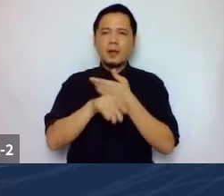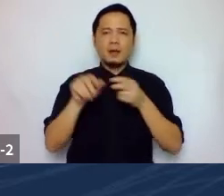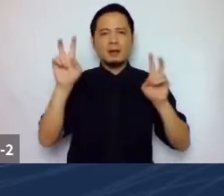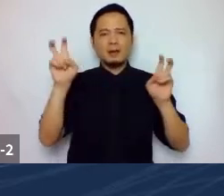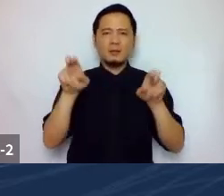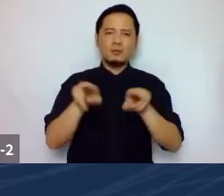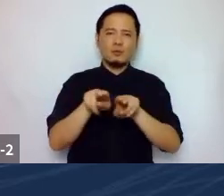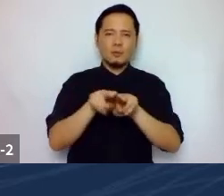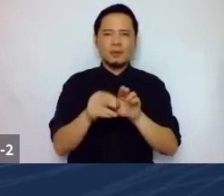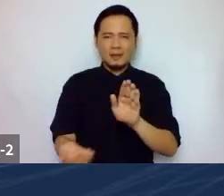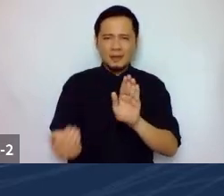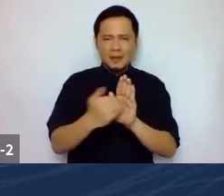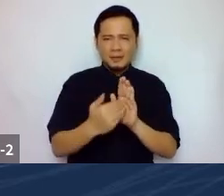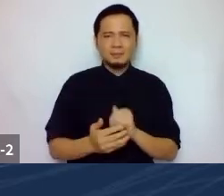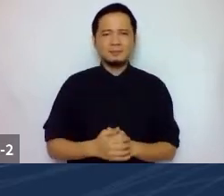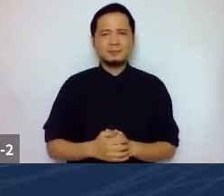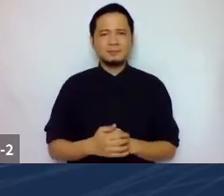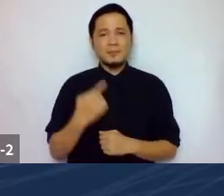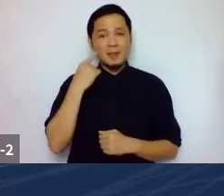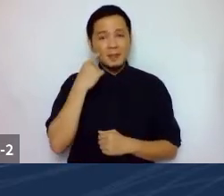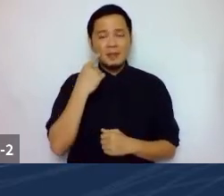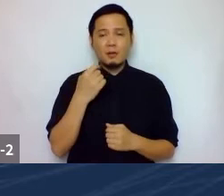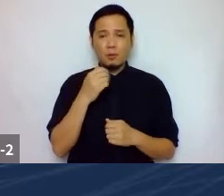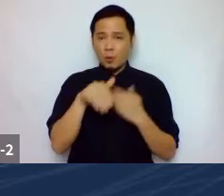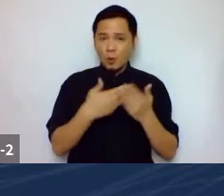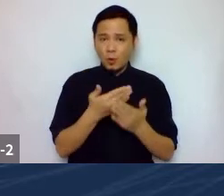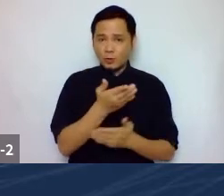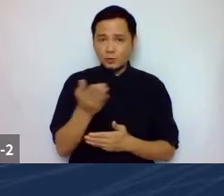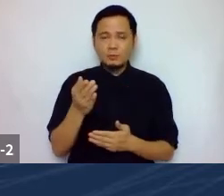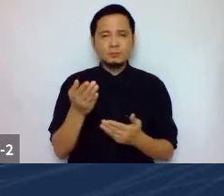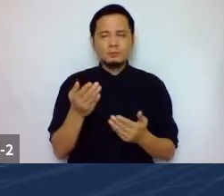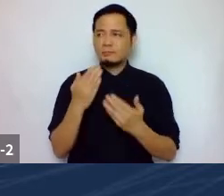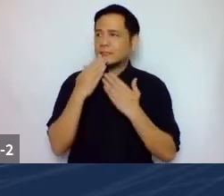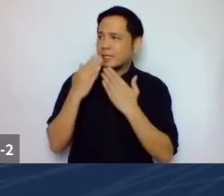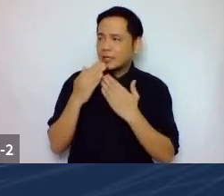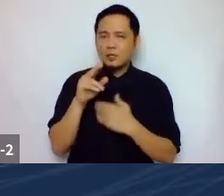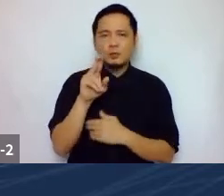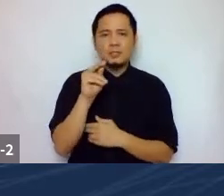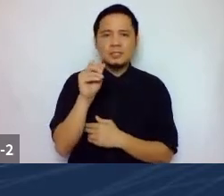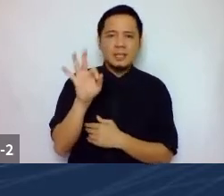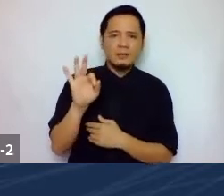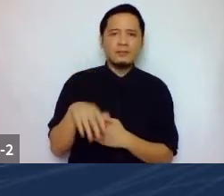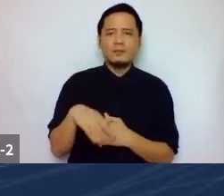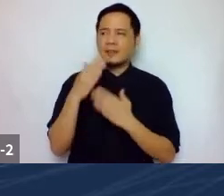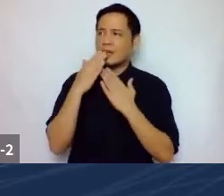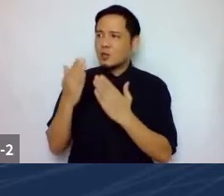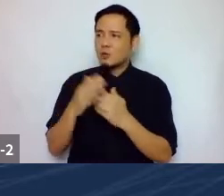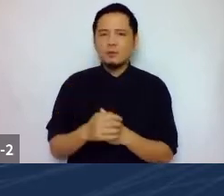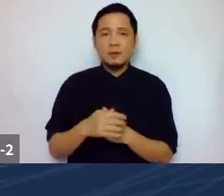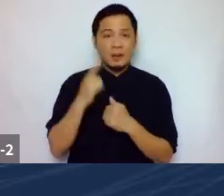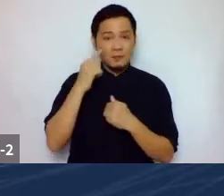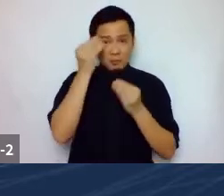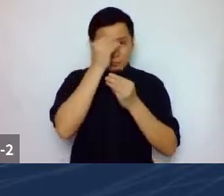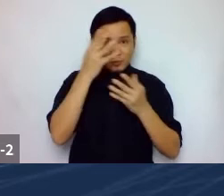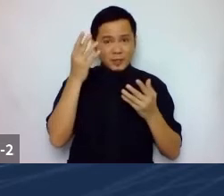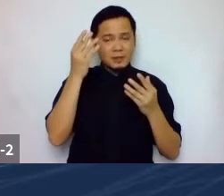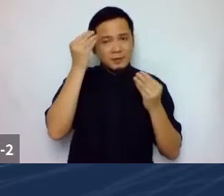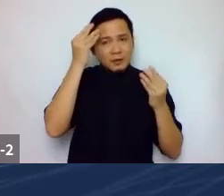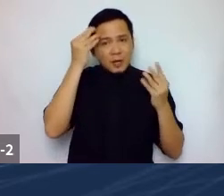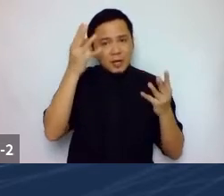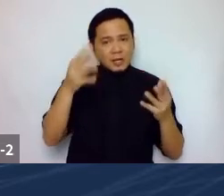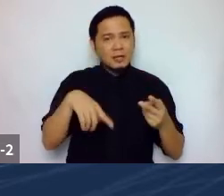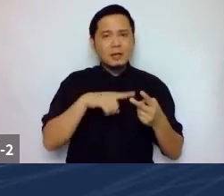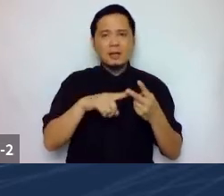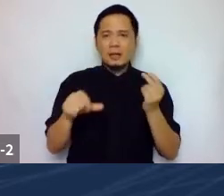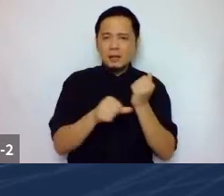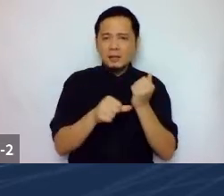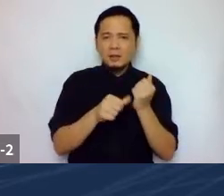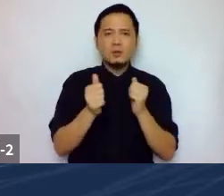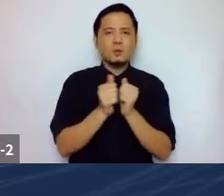So we thank everyone especially UNICEF for helping us, not only for giving us information but also for assisting us in the vaccination campaign.